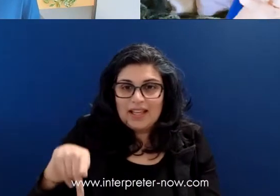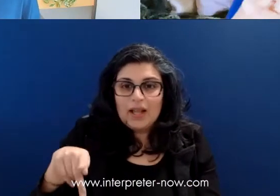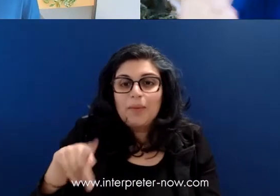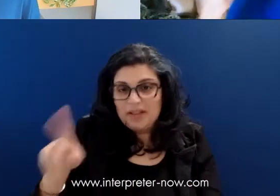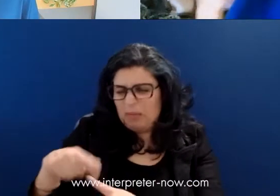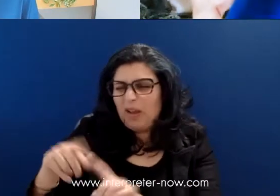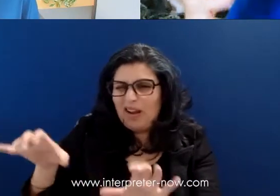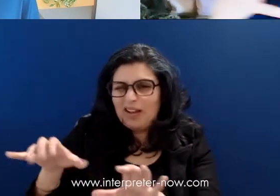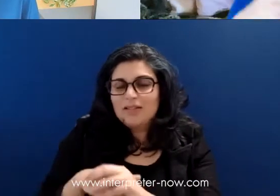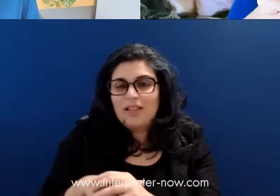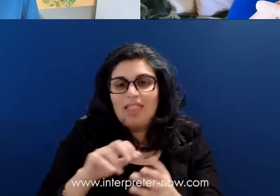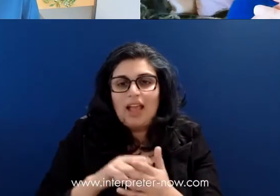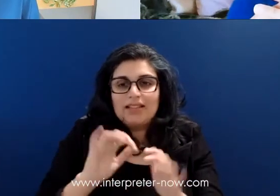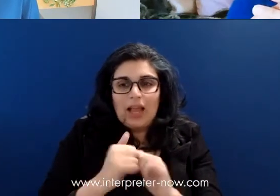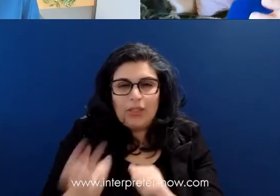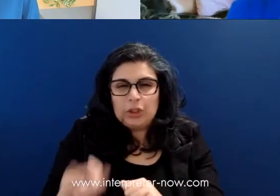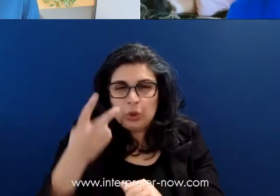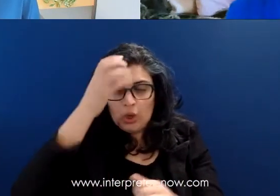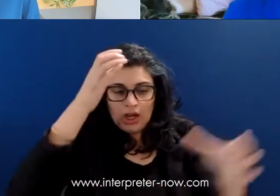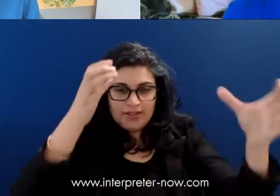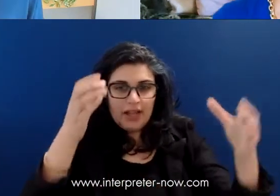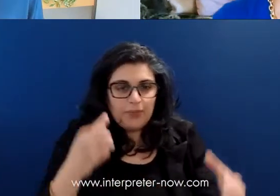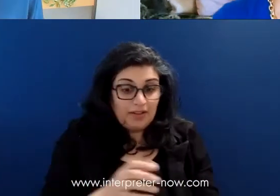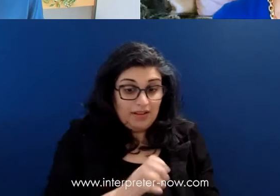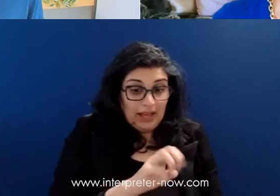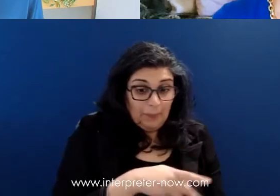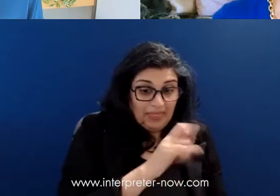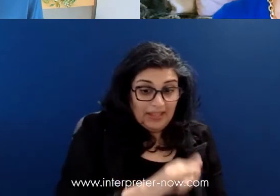To me, that's where those two concepts really come together.